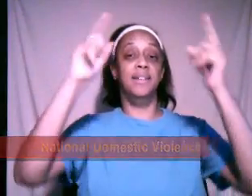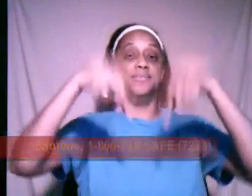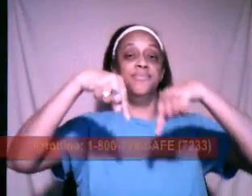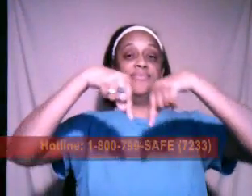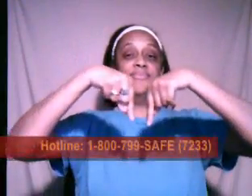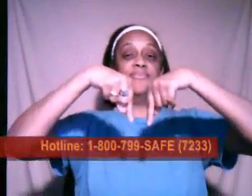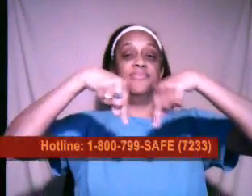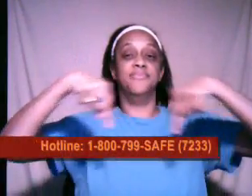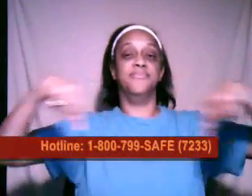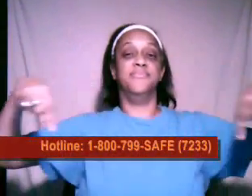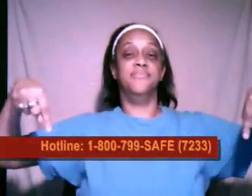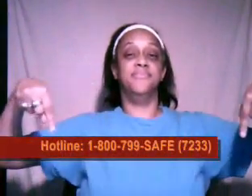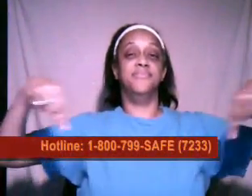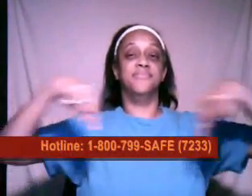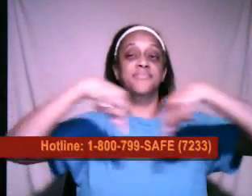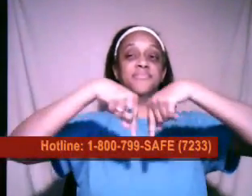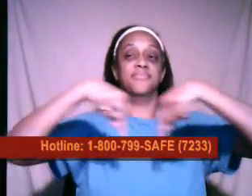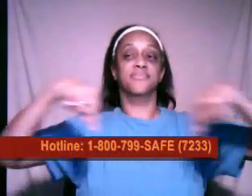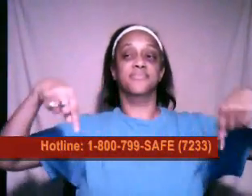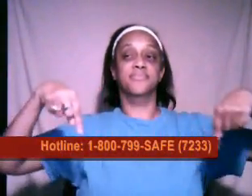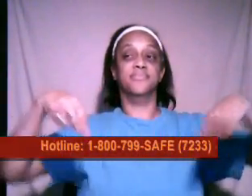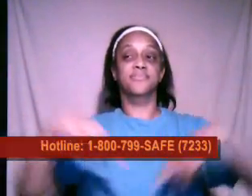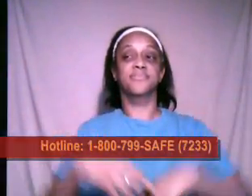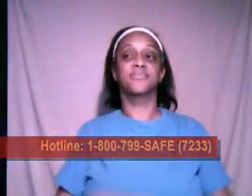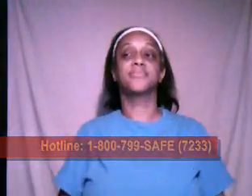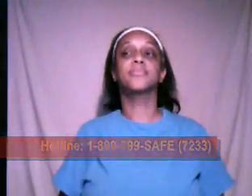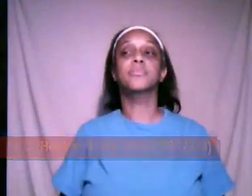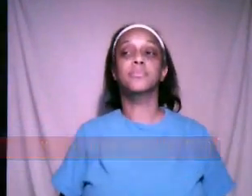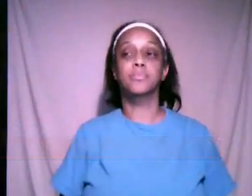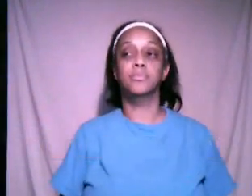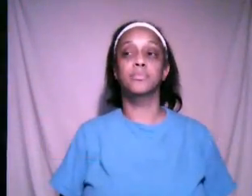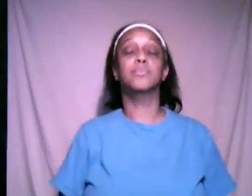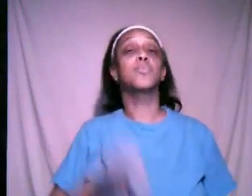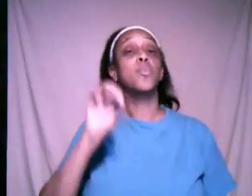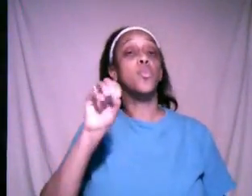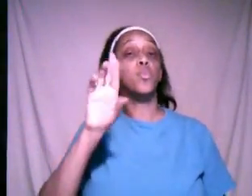Phone: 1-800-799-7233. VP: 855-812-1001